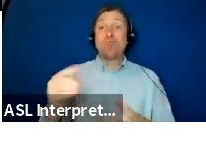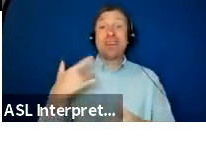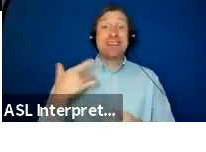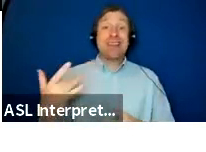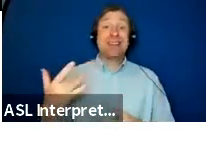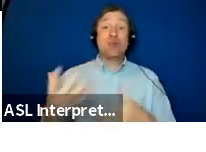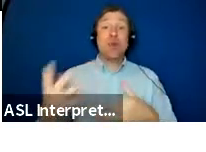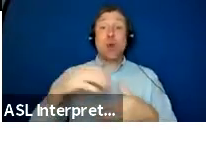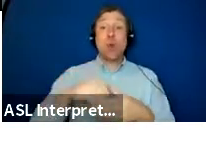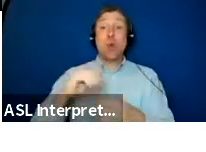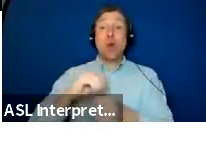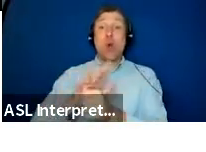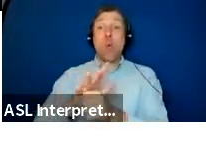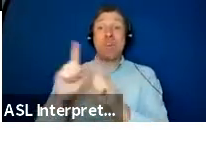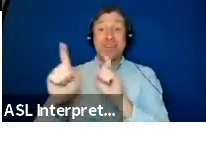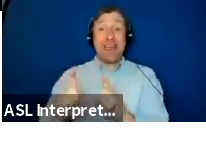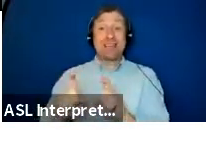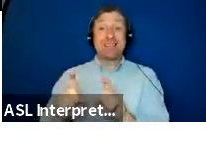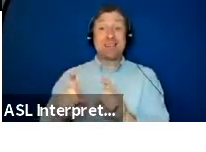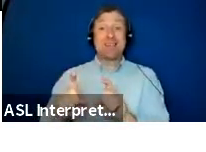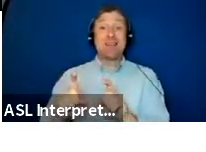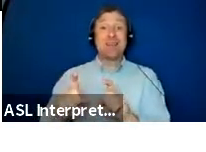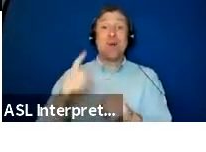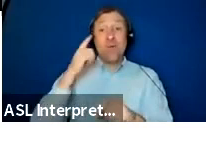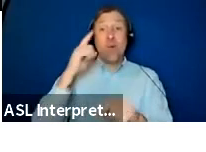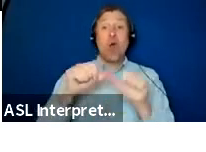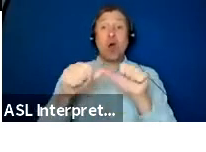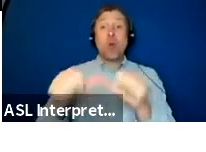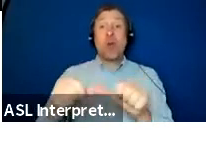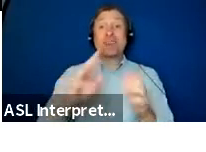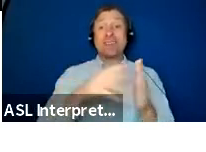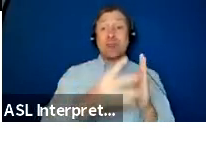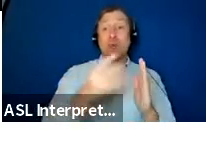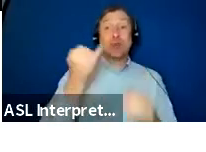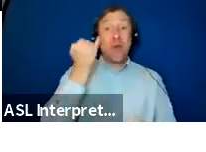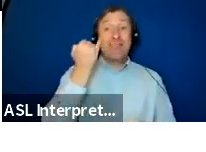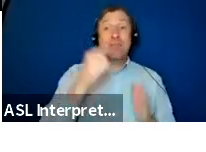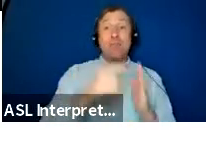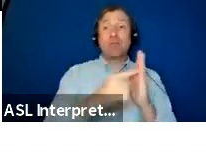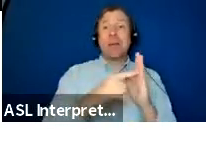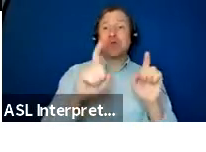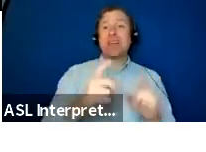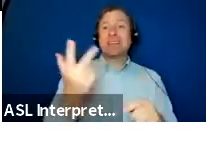a COVID test for your ongoing testing schedule. So if you're testing three times a week, let's say you're working a regular